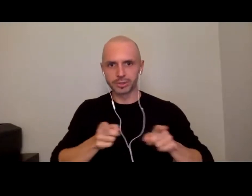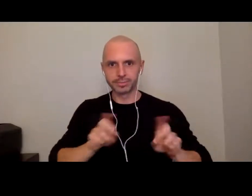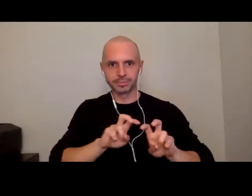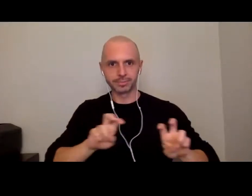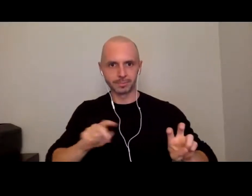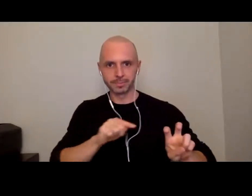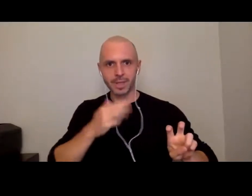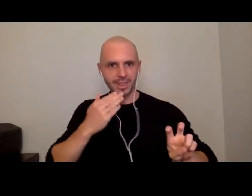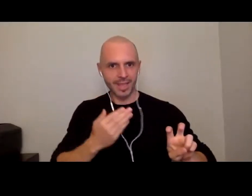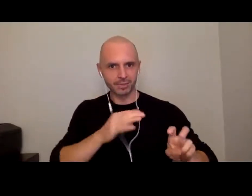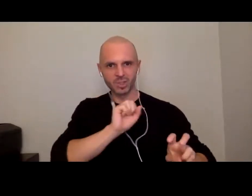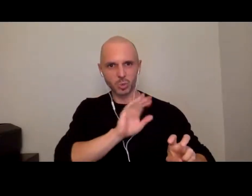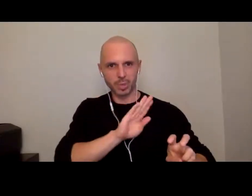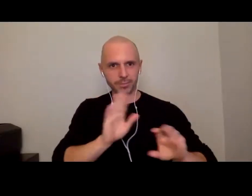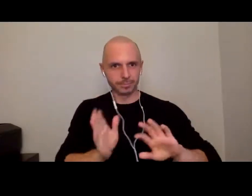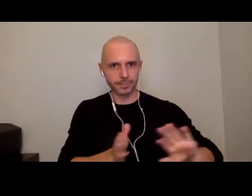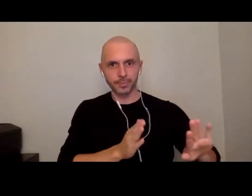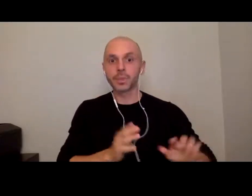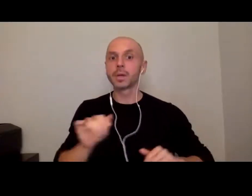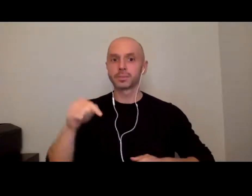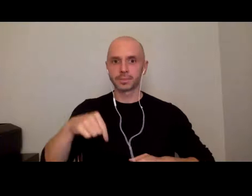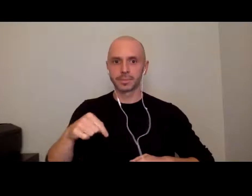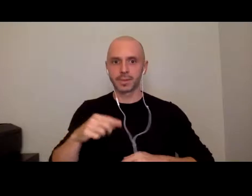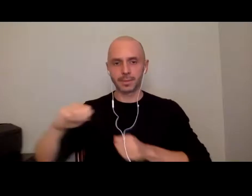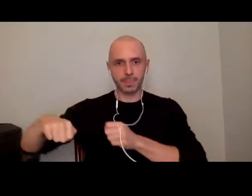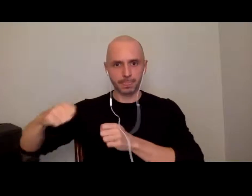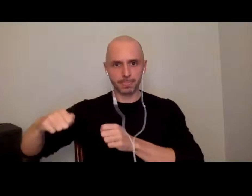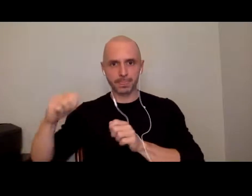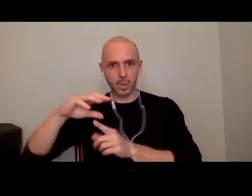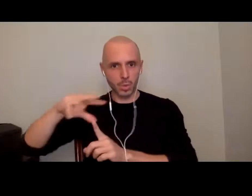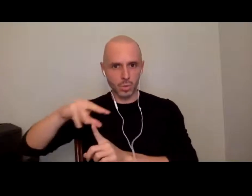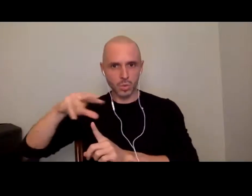or for those who would like to watch again. Closed captioning through zub webinar has